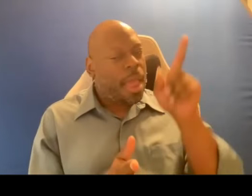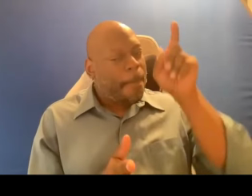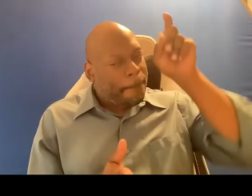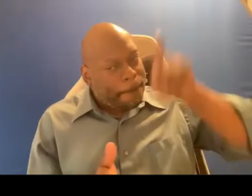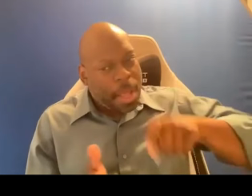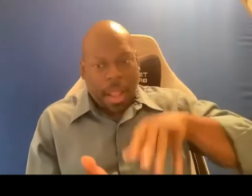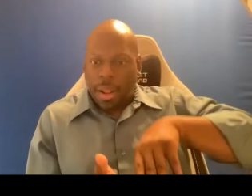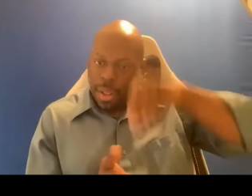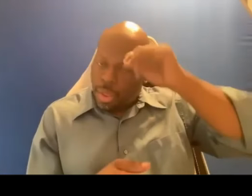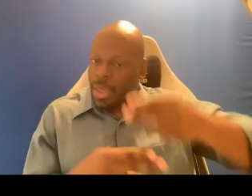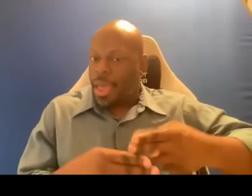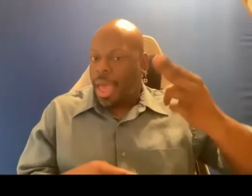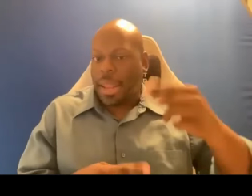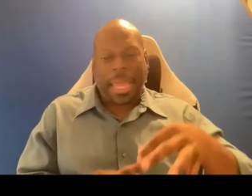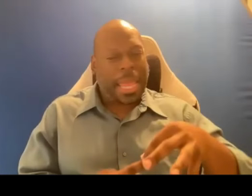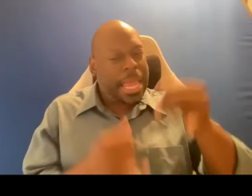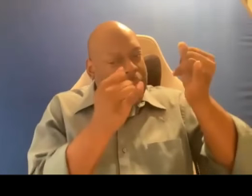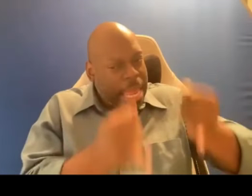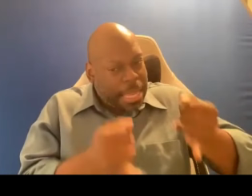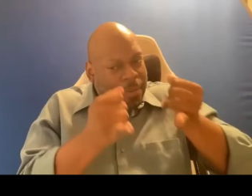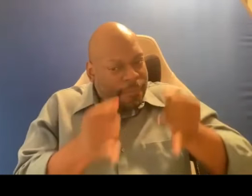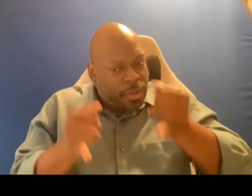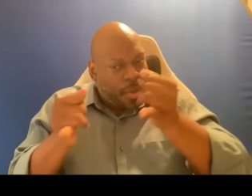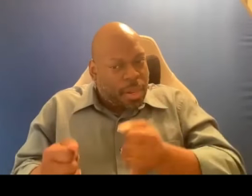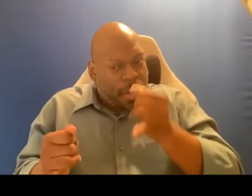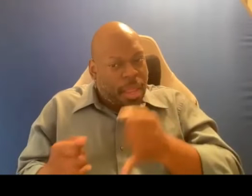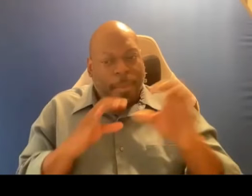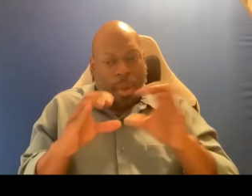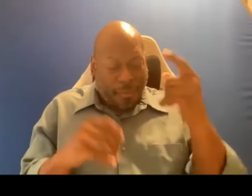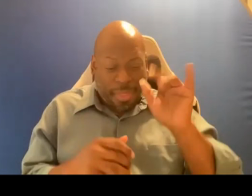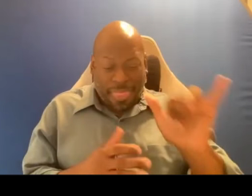system of the learner and work to facilitate both receptive and expressive communication.